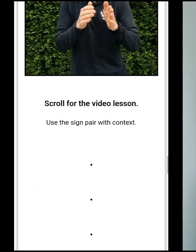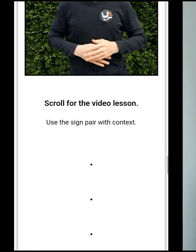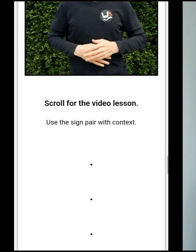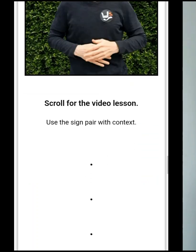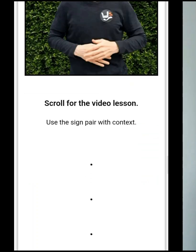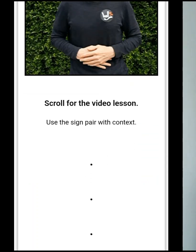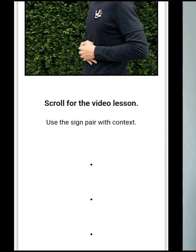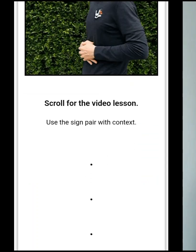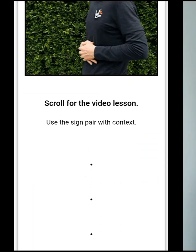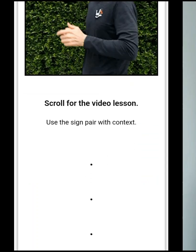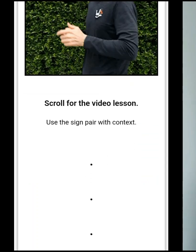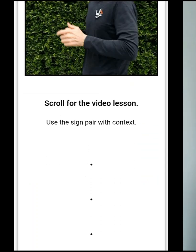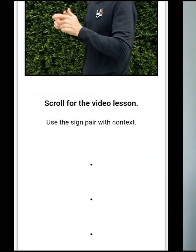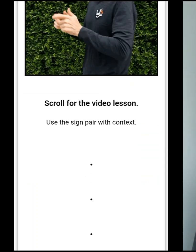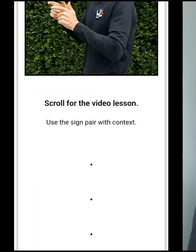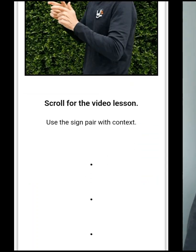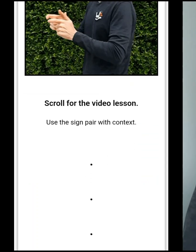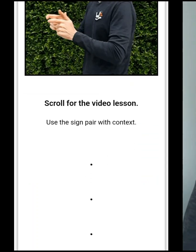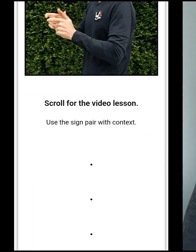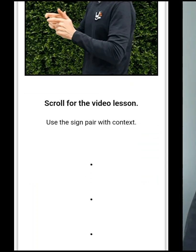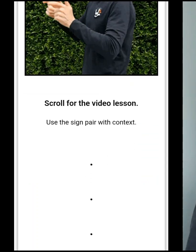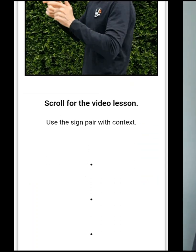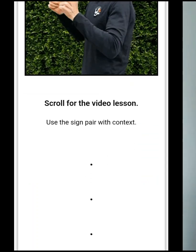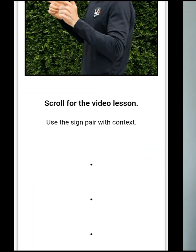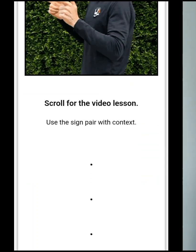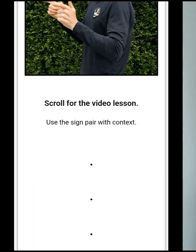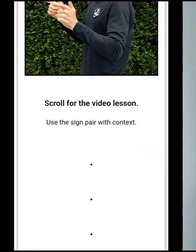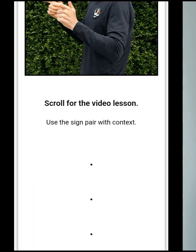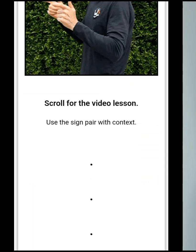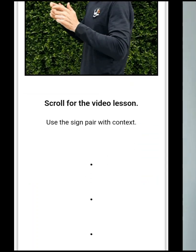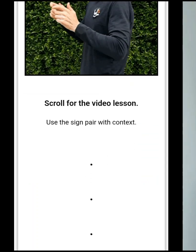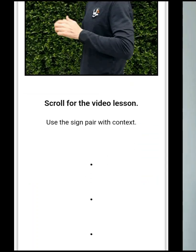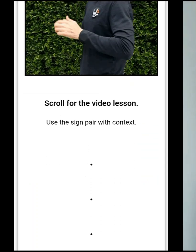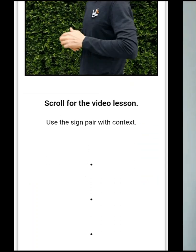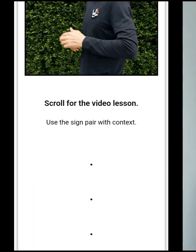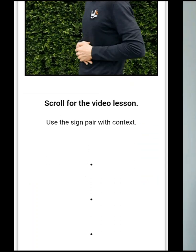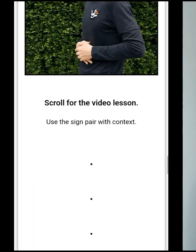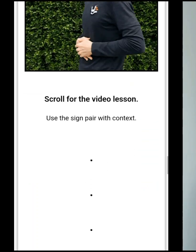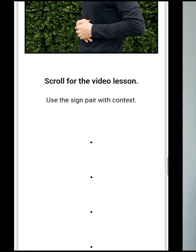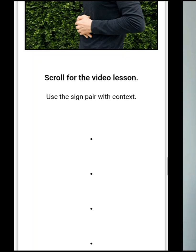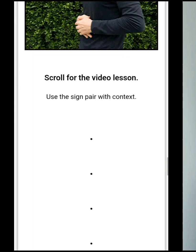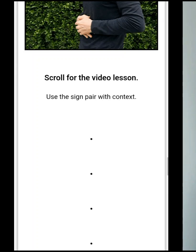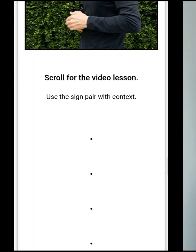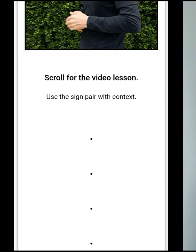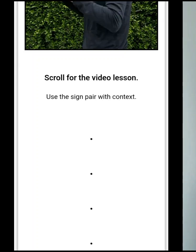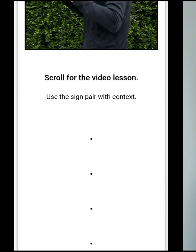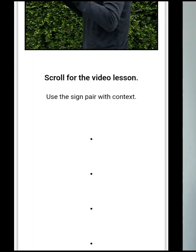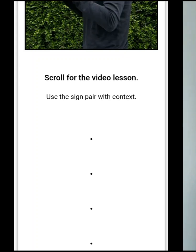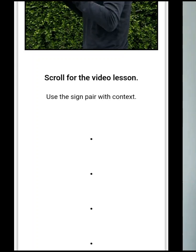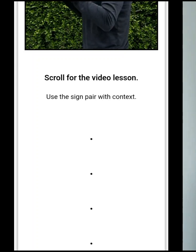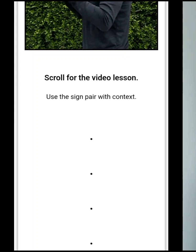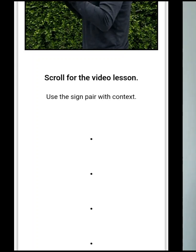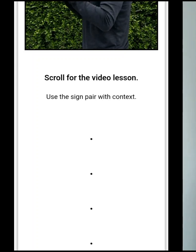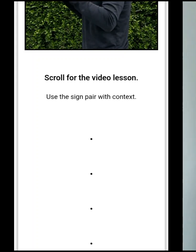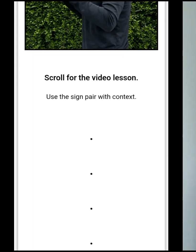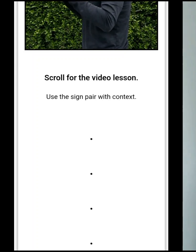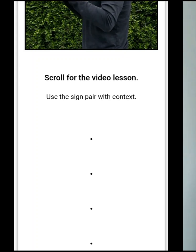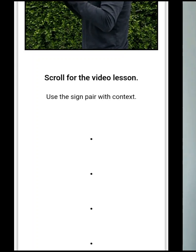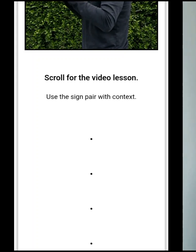now, it says scroll for the video lesson, mh-hmm there's more alright, so use the sign pair with context